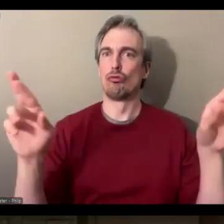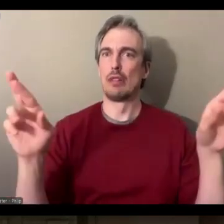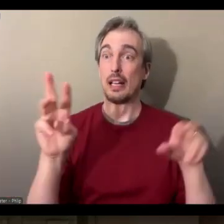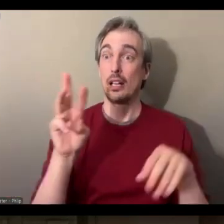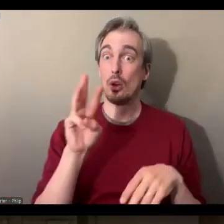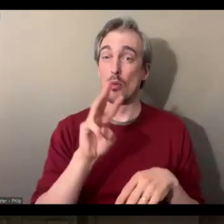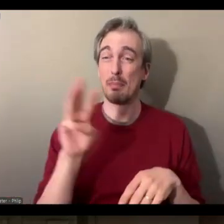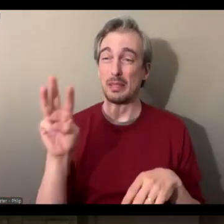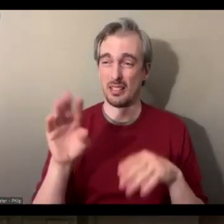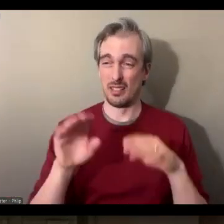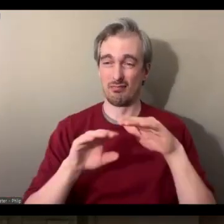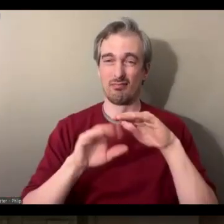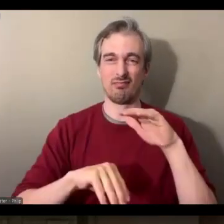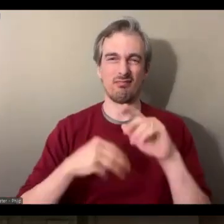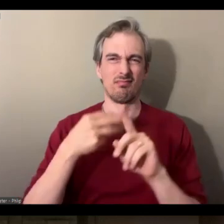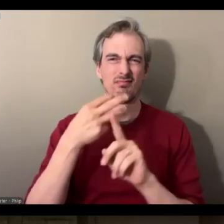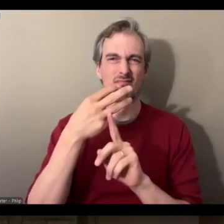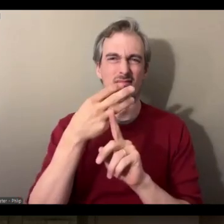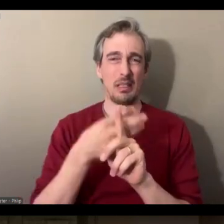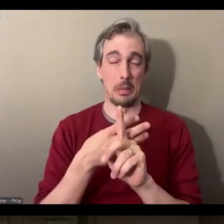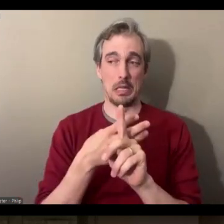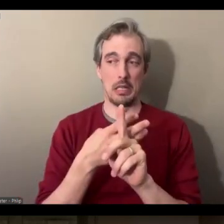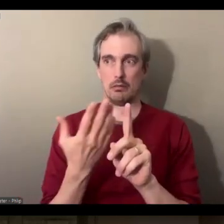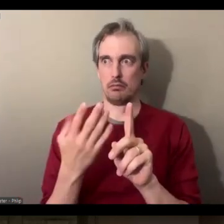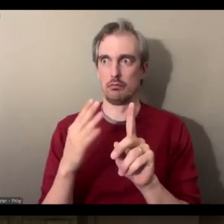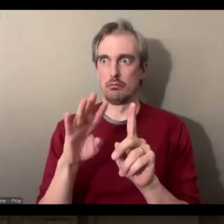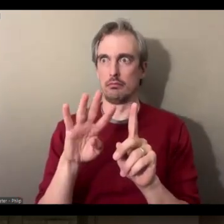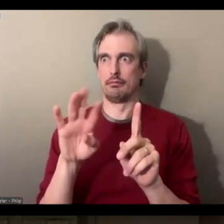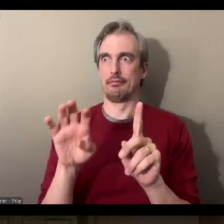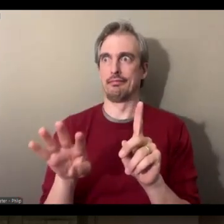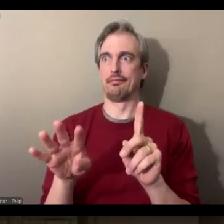How do we do this with less than half the team? And again, giving a little bit of an